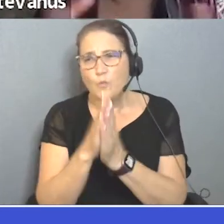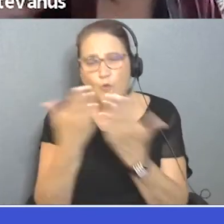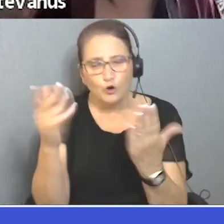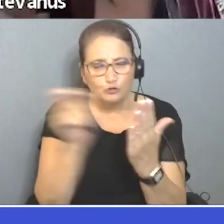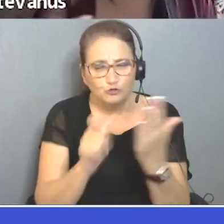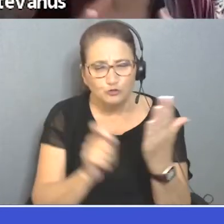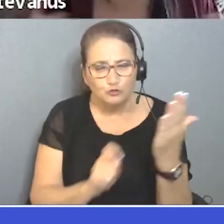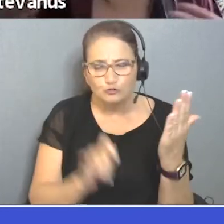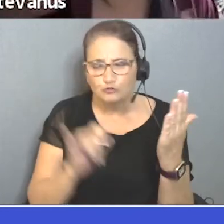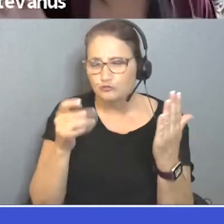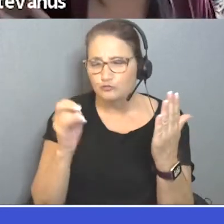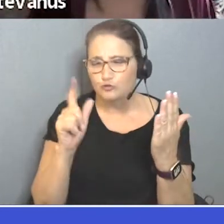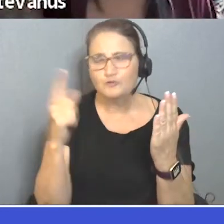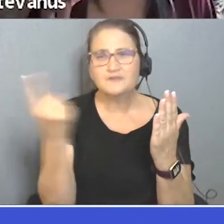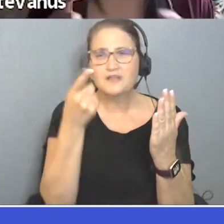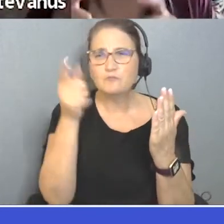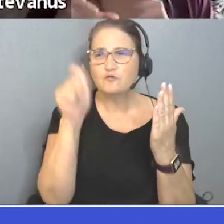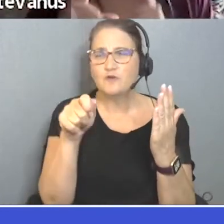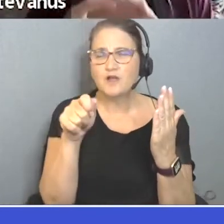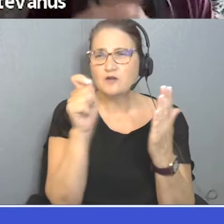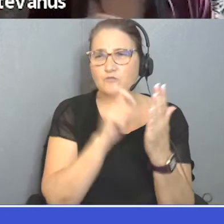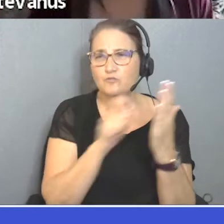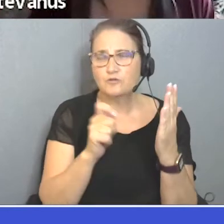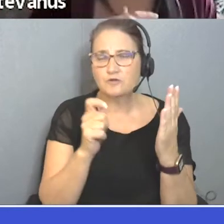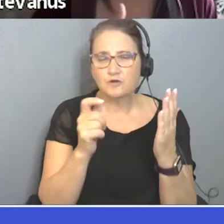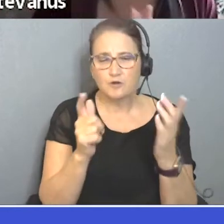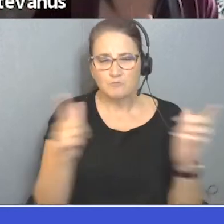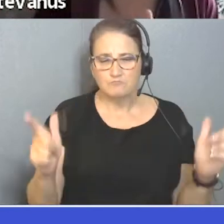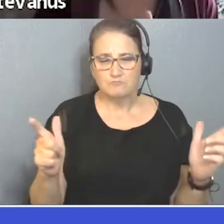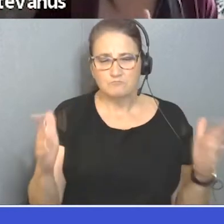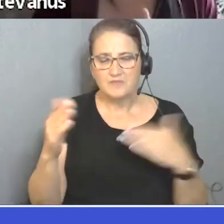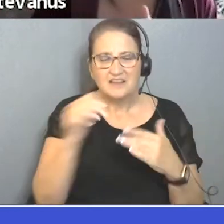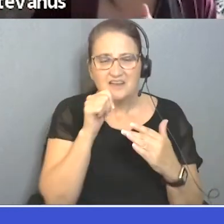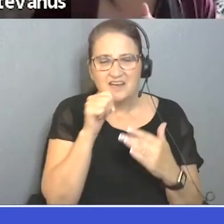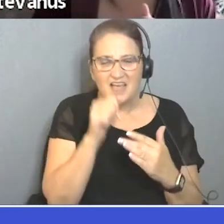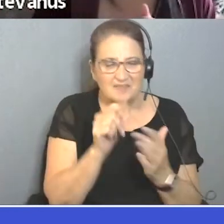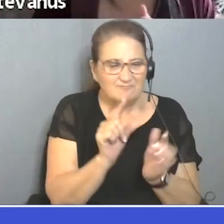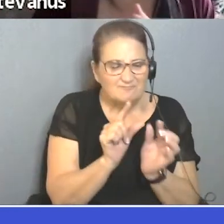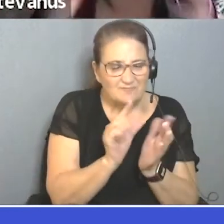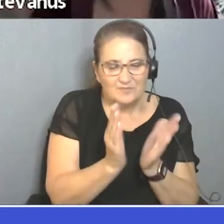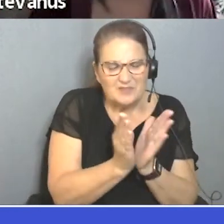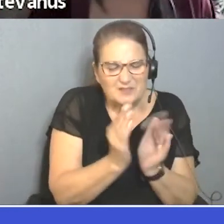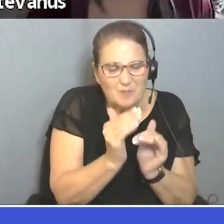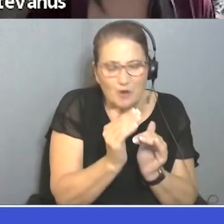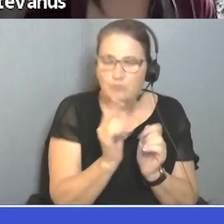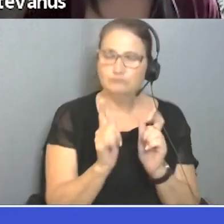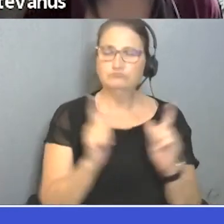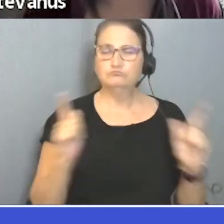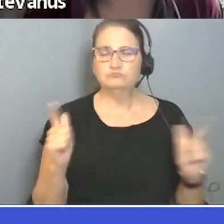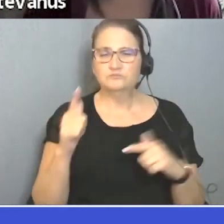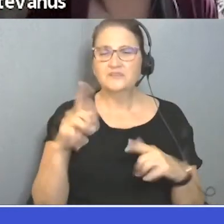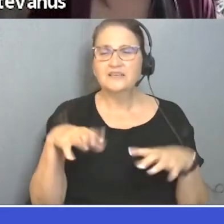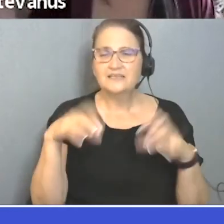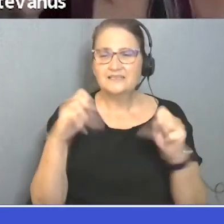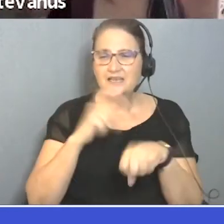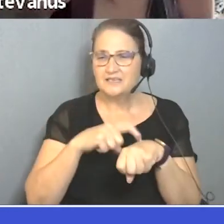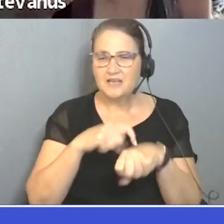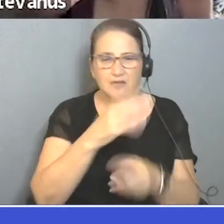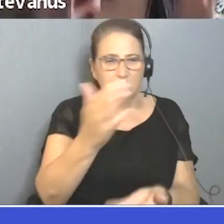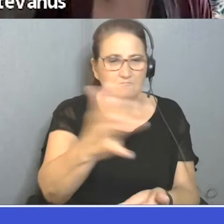you can write on that is of maybe a larger surface, not just a small post-it. So take a minute to grab what you need